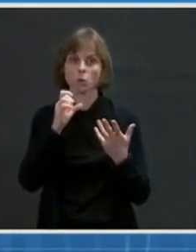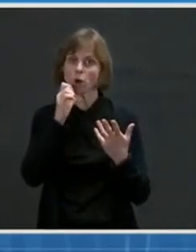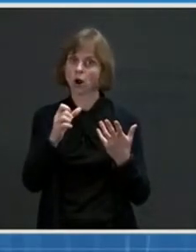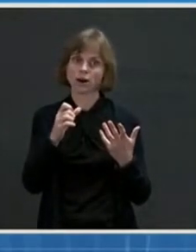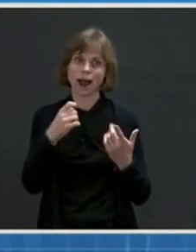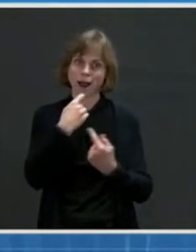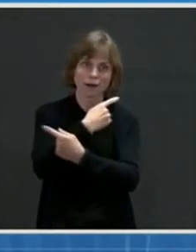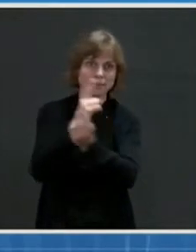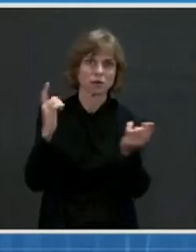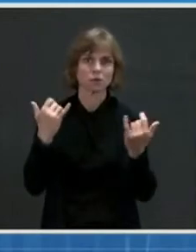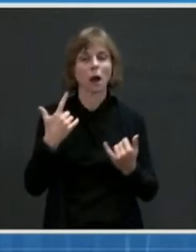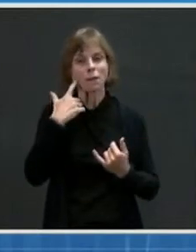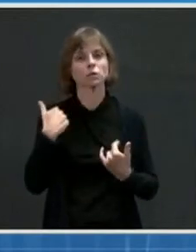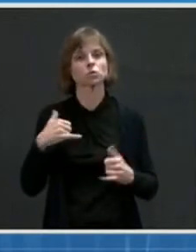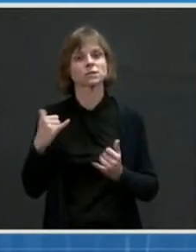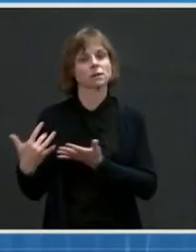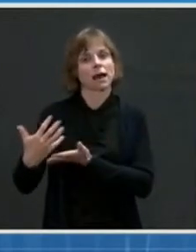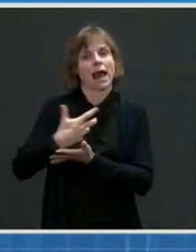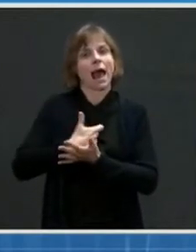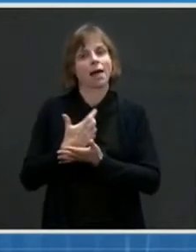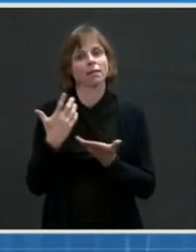MORTALITY STUDIES THAT HAVE